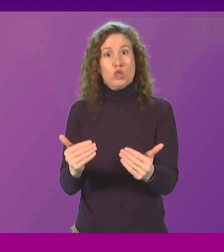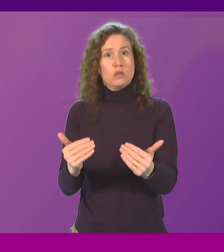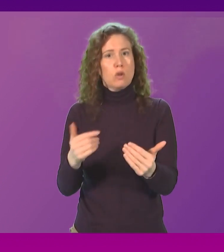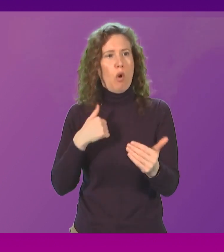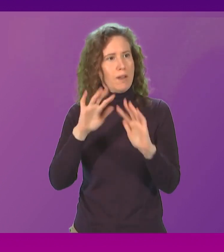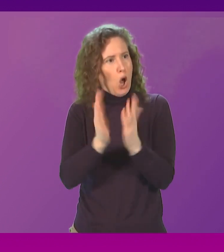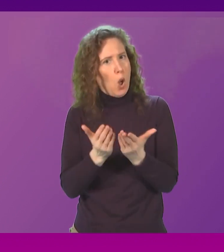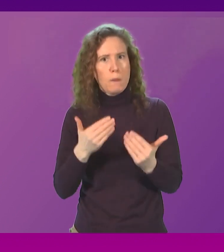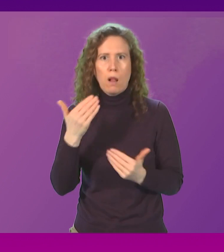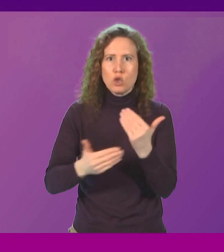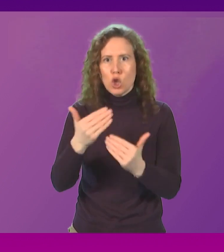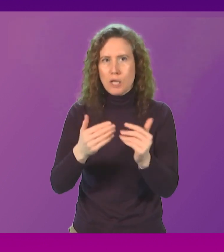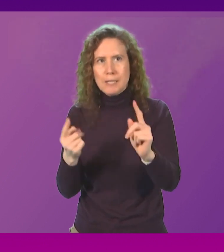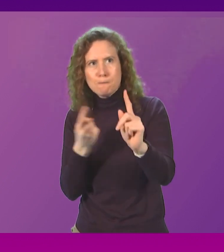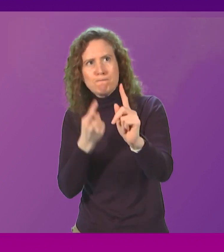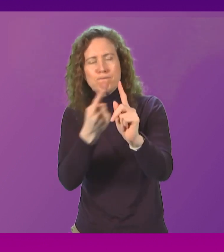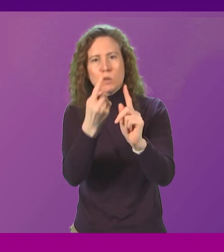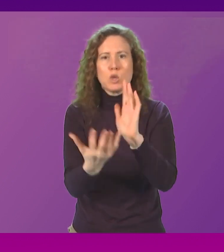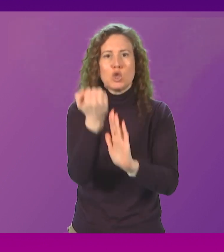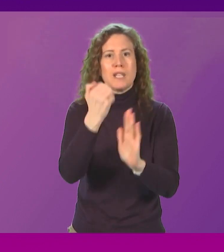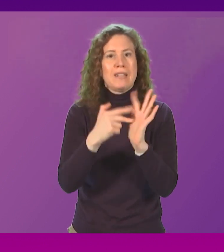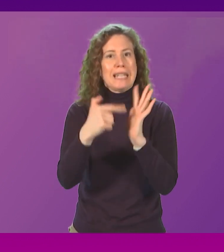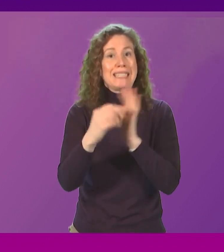to reach net zero emissions and a climate-resilient future.